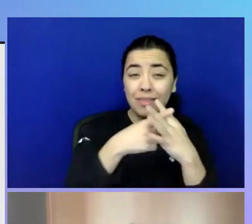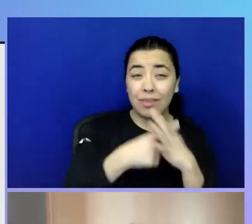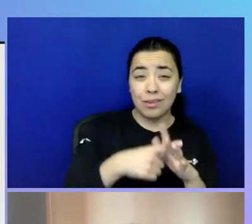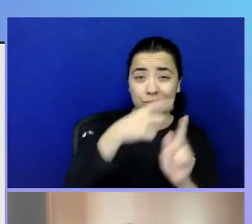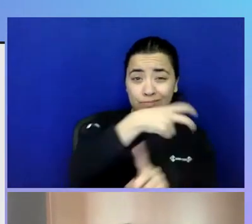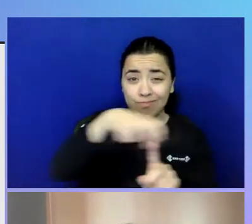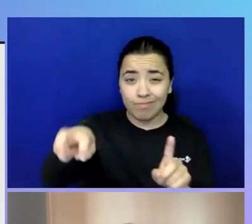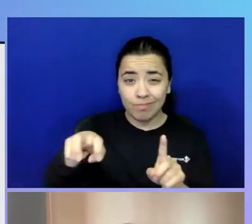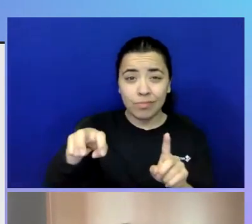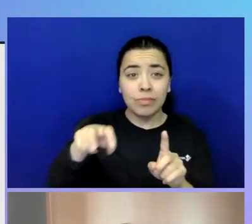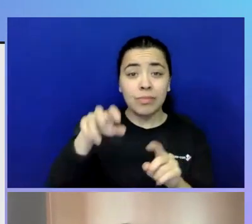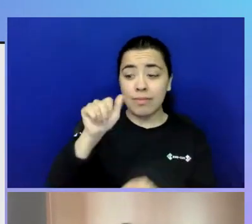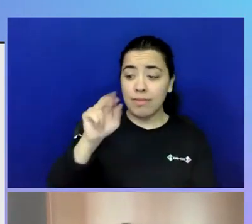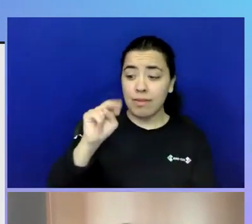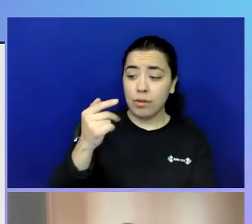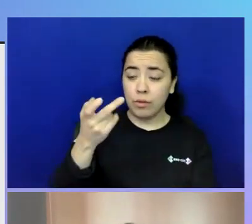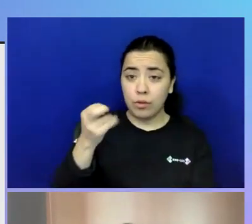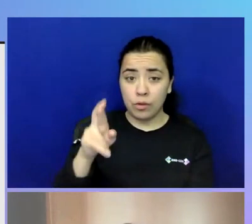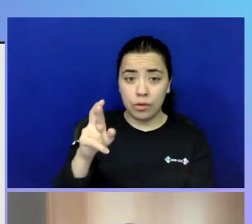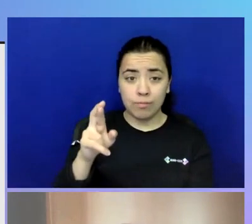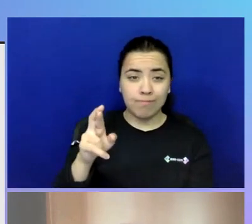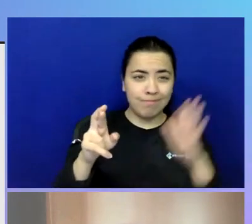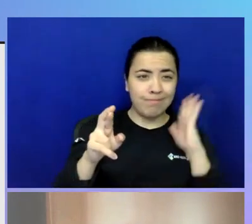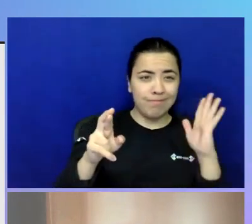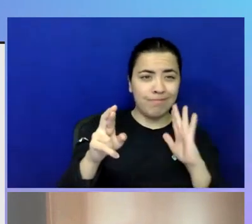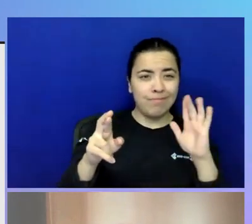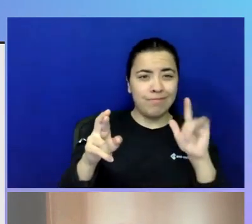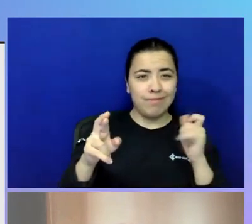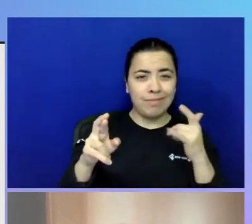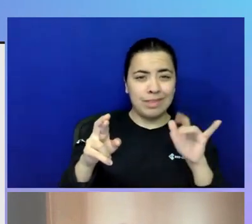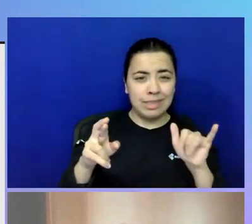to angular a legacy migration. This monumental project has us